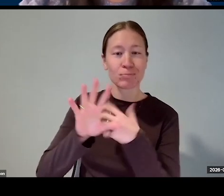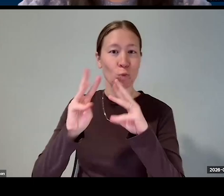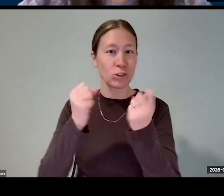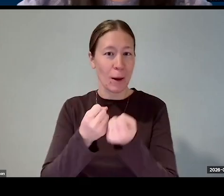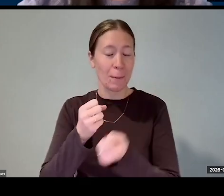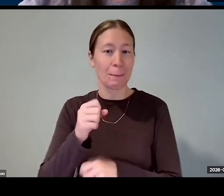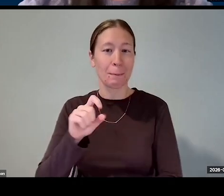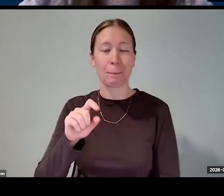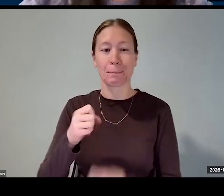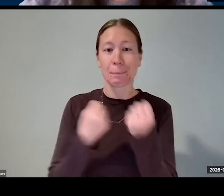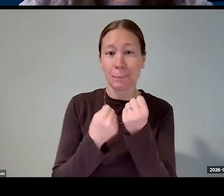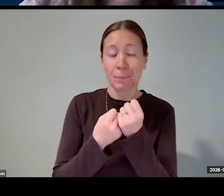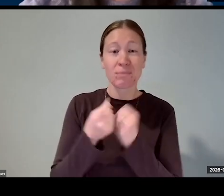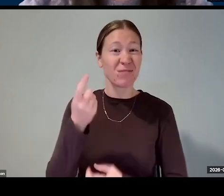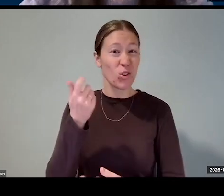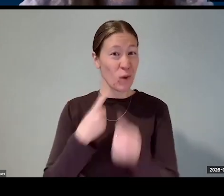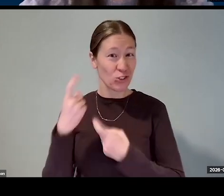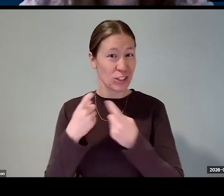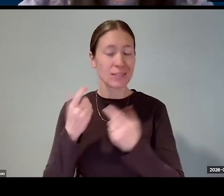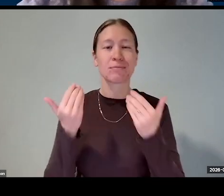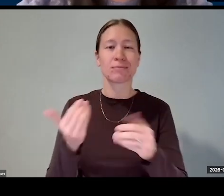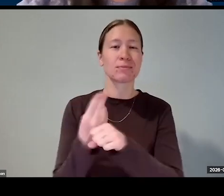please use the Q&A feature to submit those